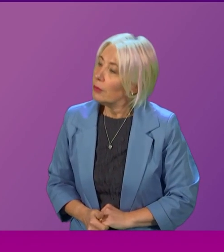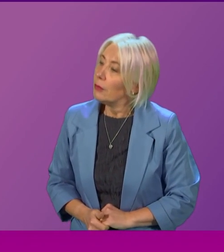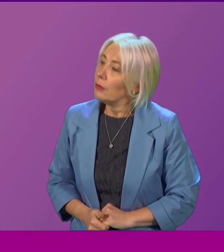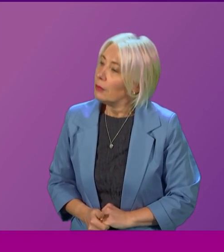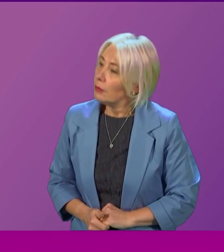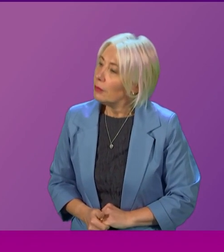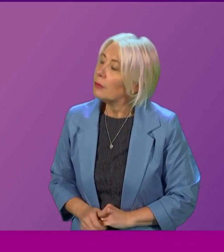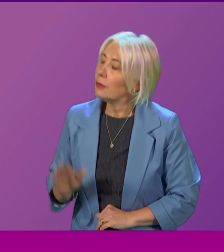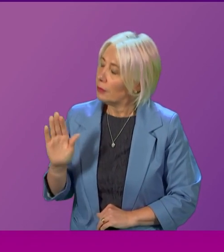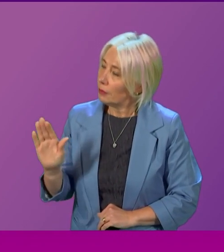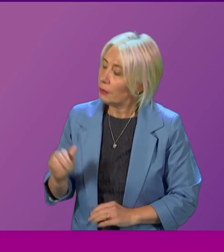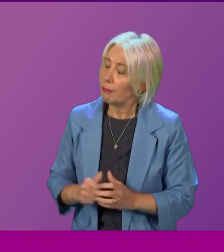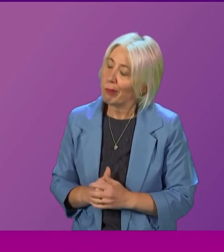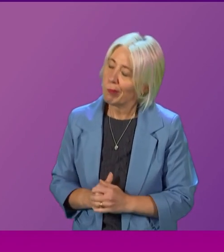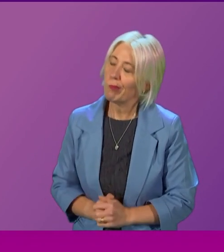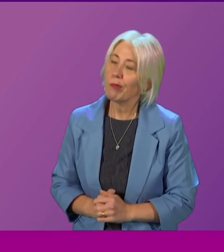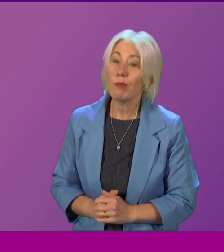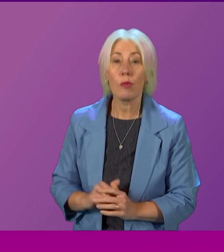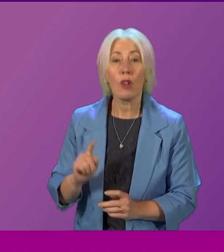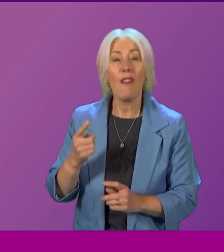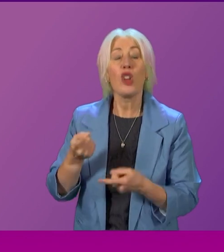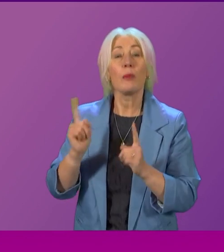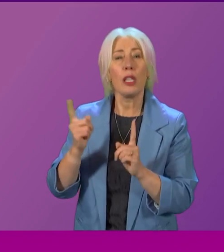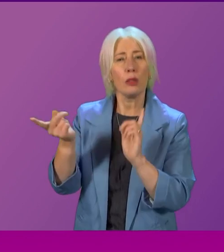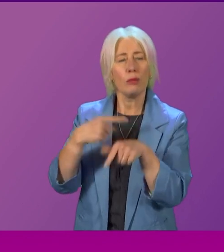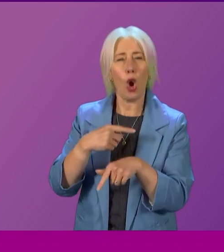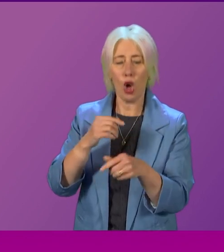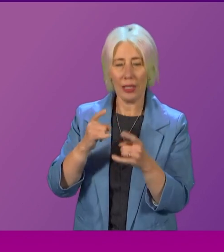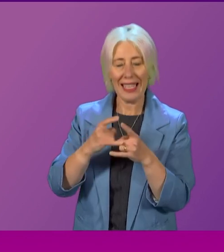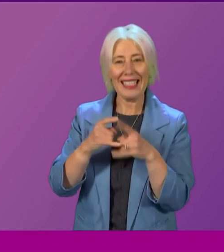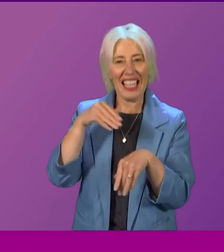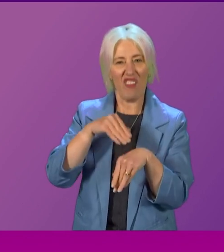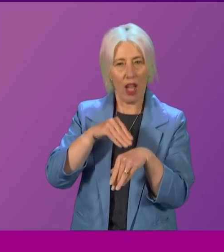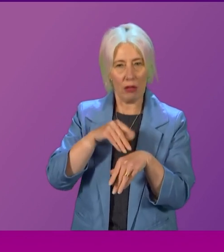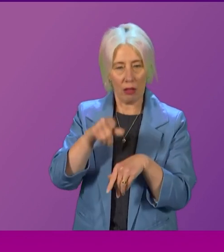On the First Minister’s response on sex offenders, we know, as result of a Scottish